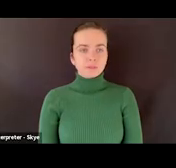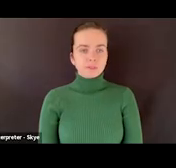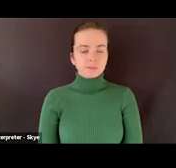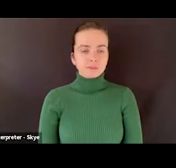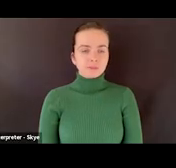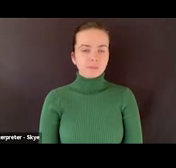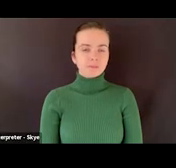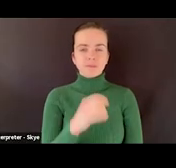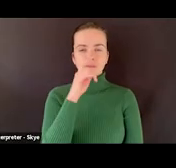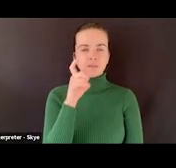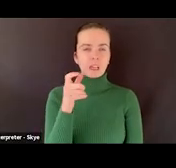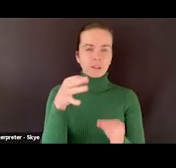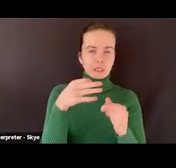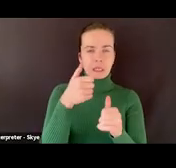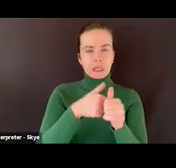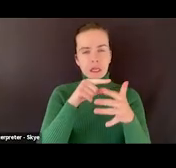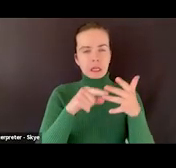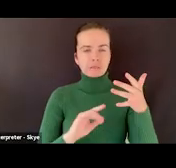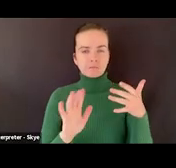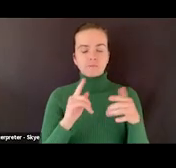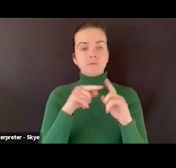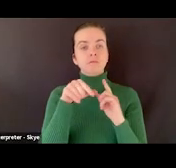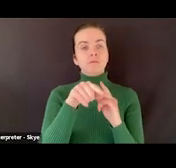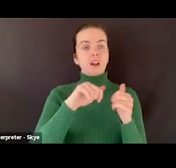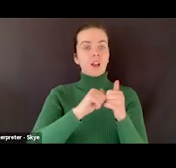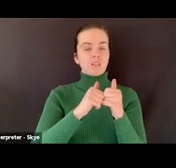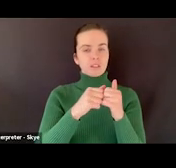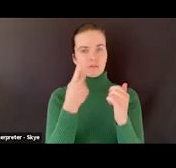We do not have to go through this, but this is just another way to see it.